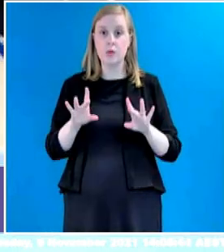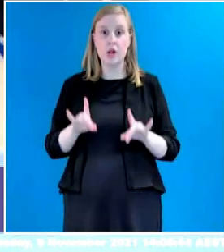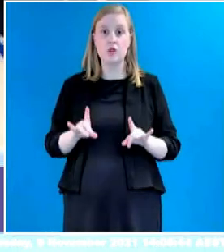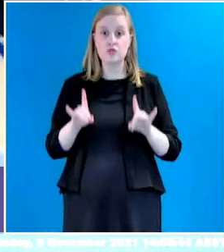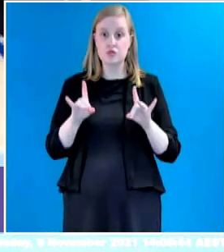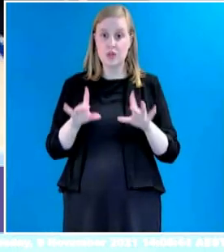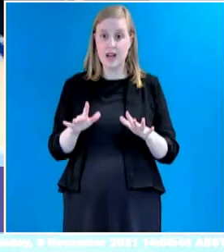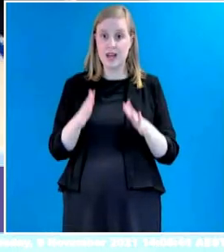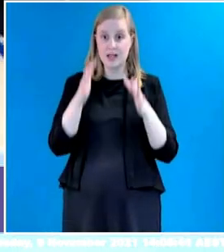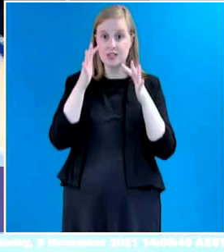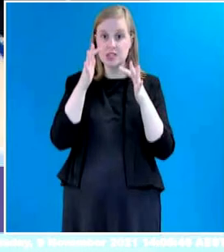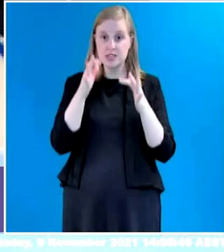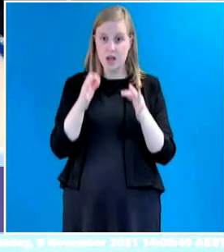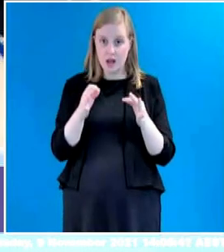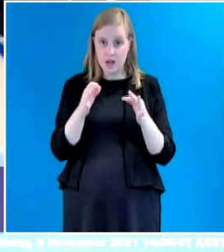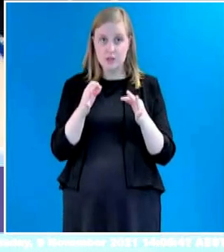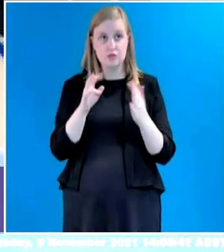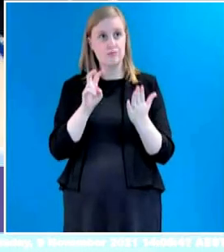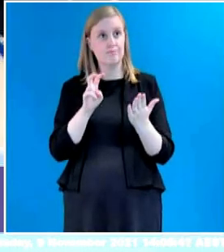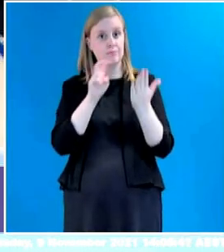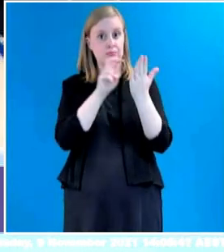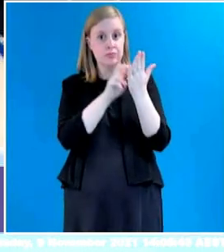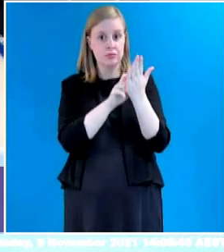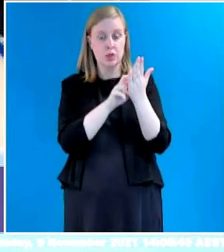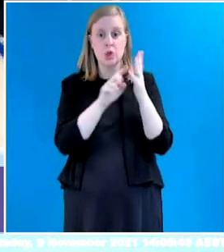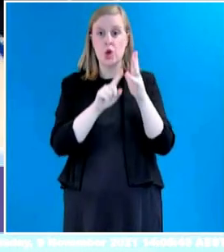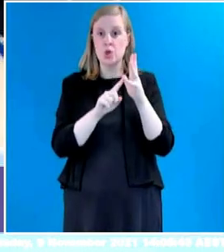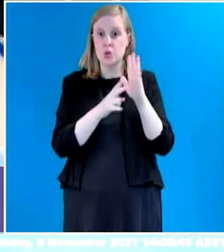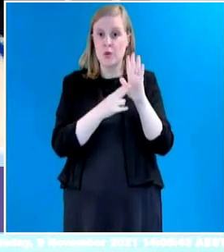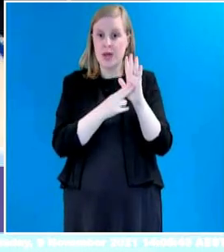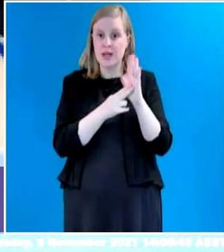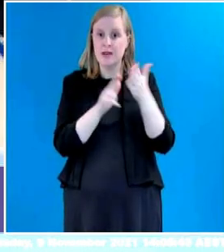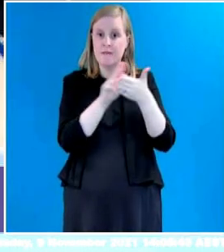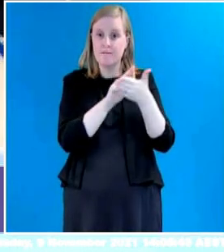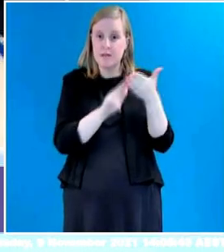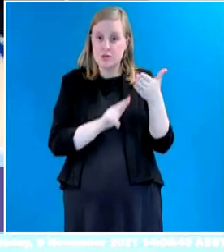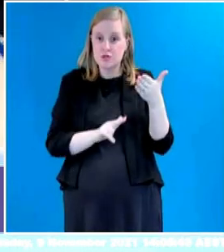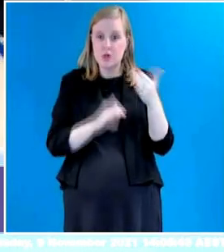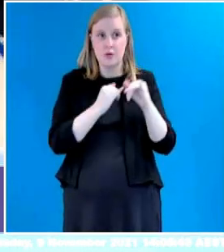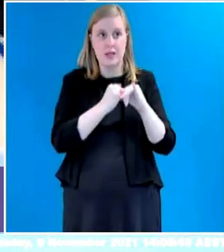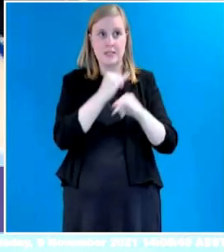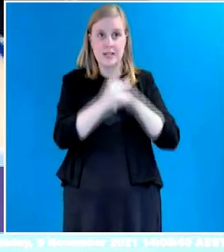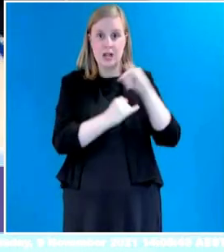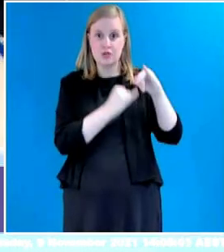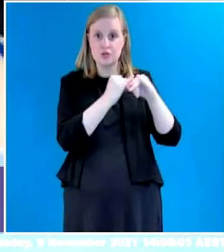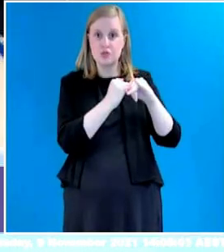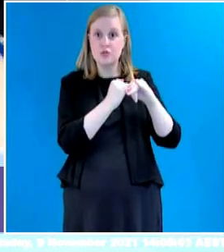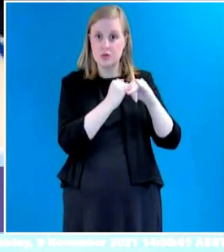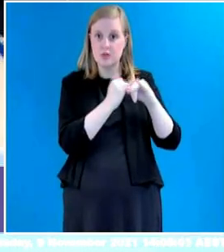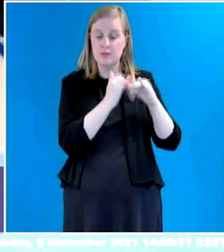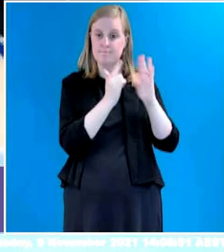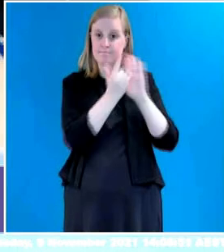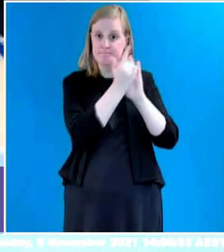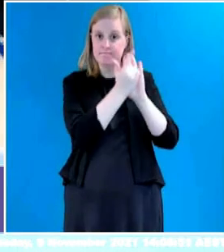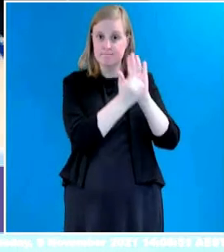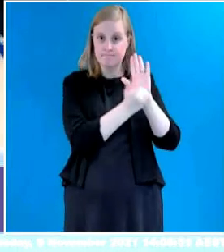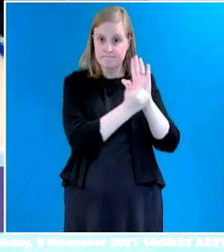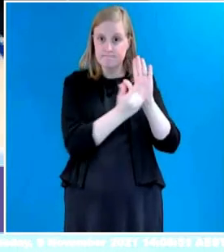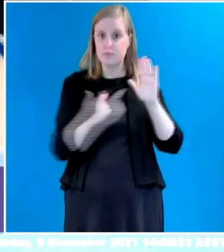Convention, there is a process that is gone through to assess the level of compliance Australia has at the time that we are signing the Convention, and